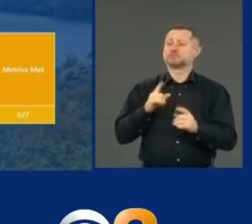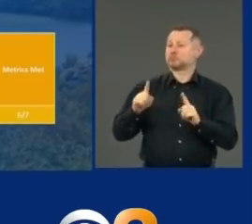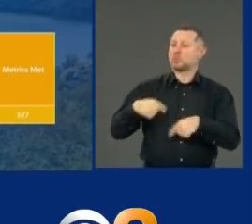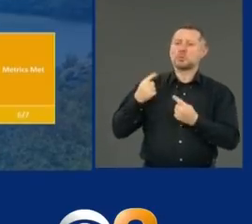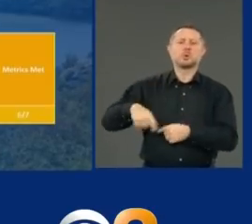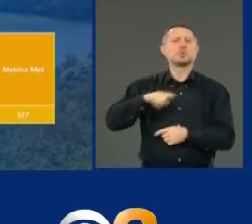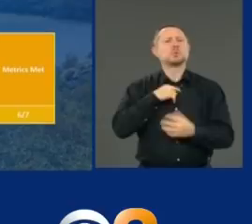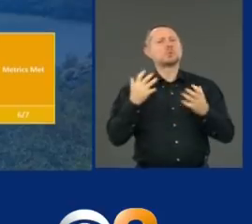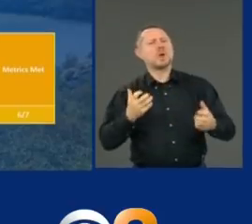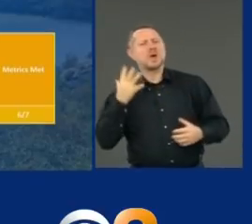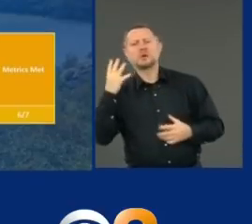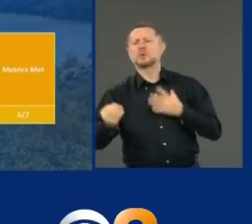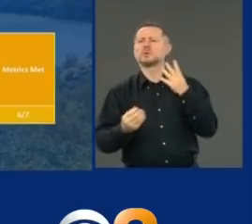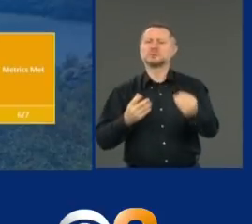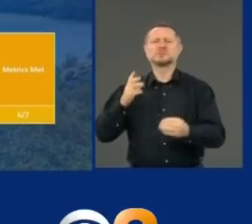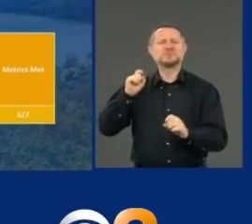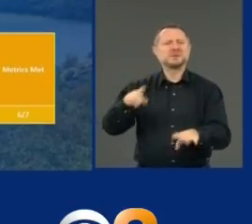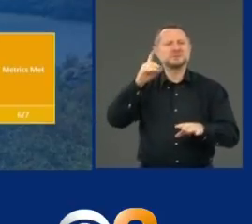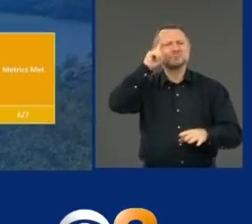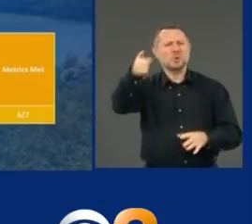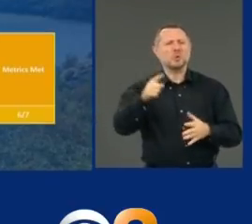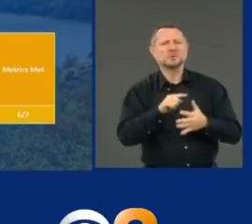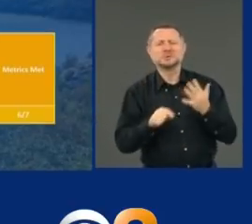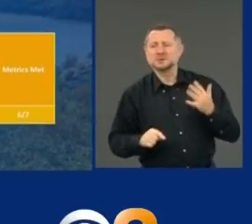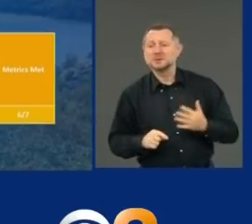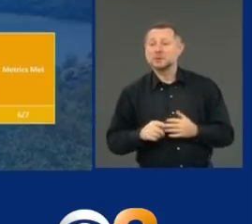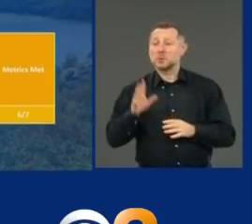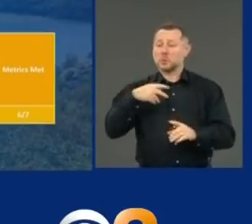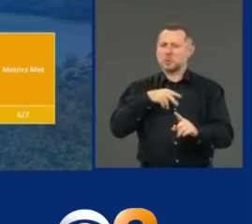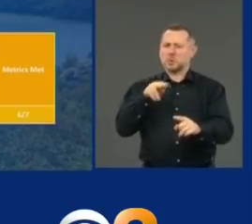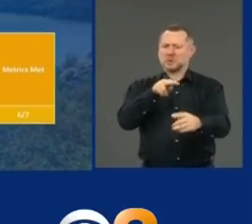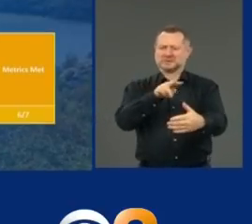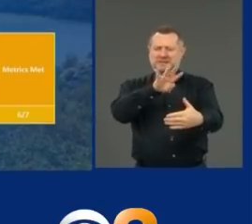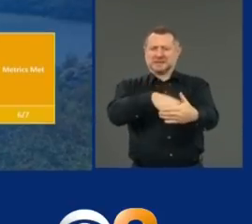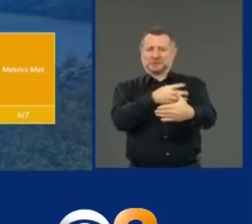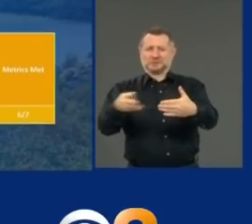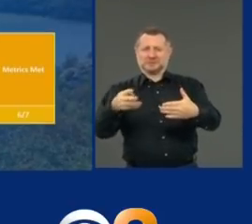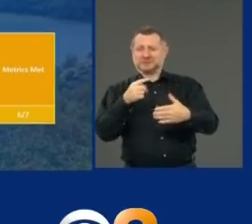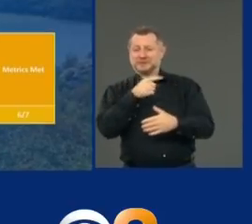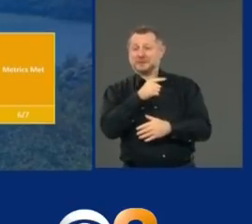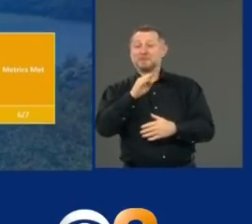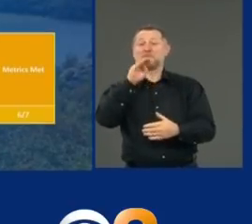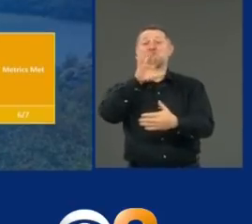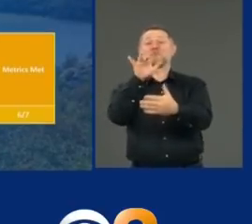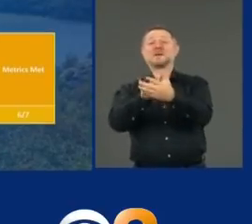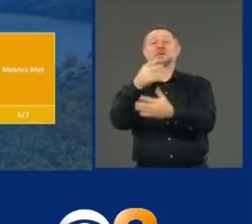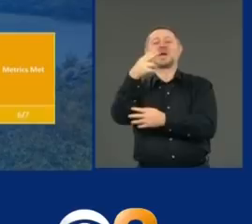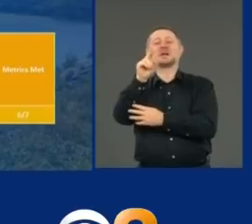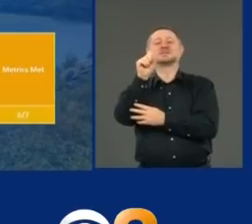BEEN SMART. SMART HAS WORKED AND WE HAVE TO STAY SMART EVEN THOUGH IT HAS BEEN A LONG TIME